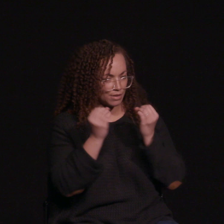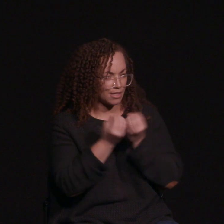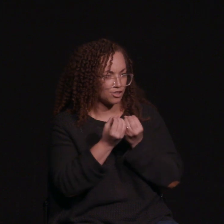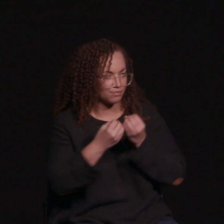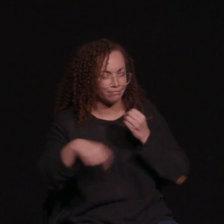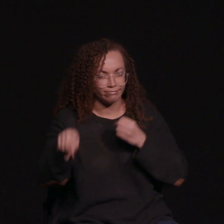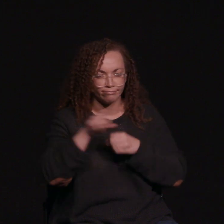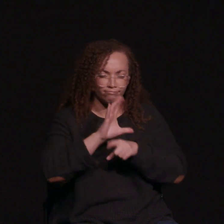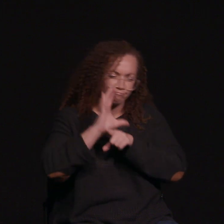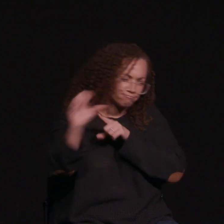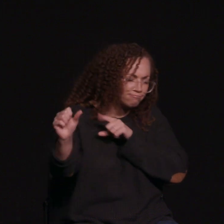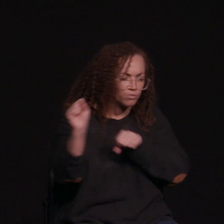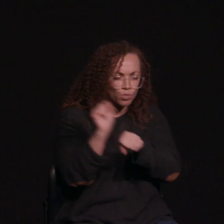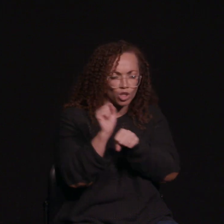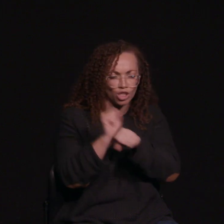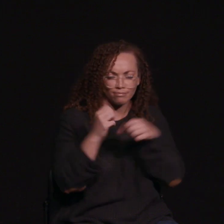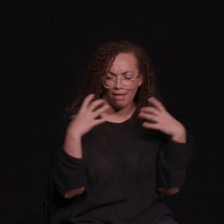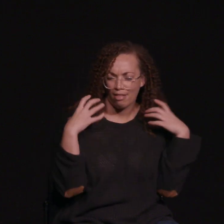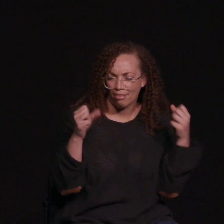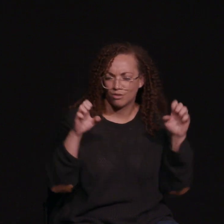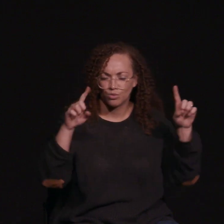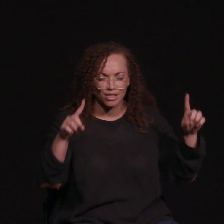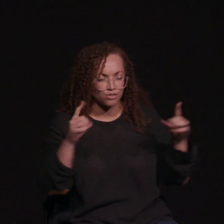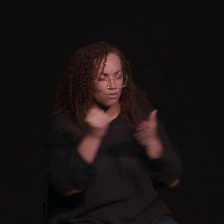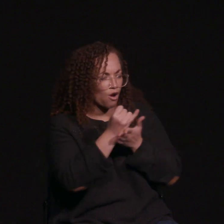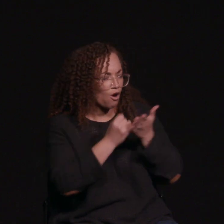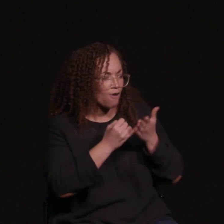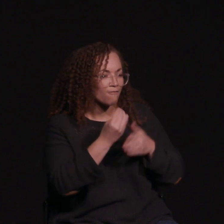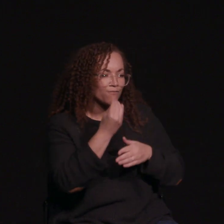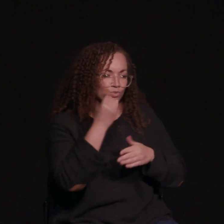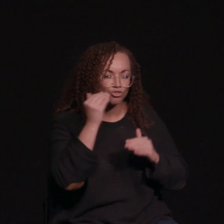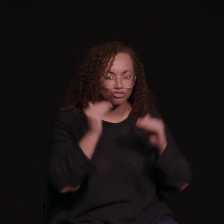education, art, and food justice.